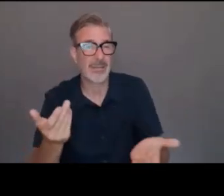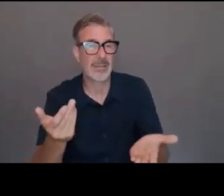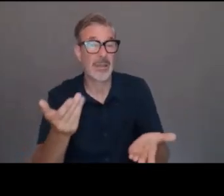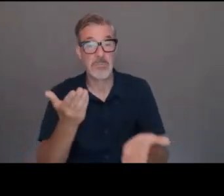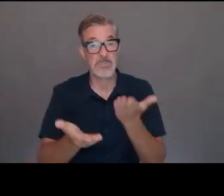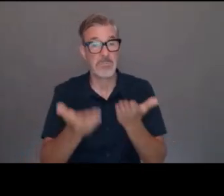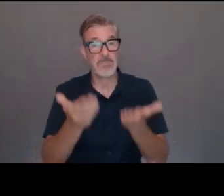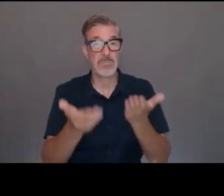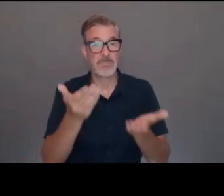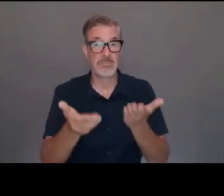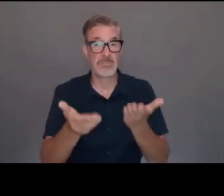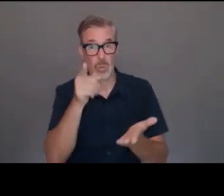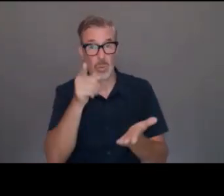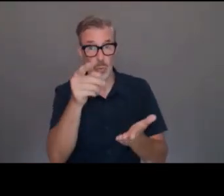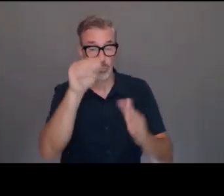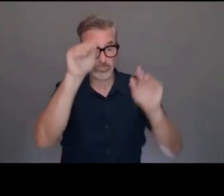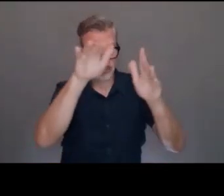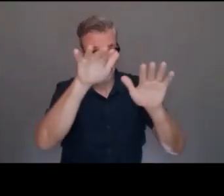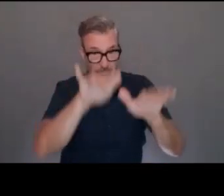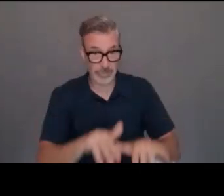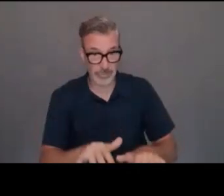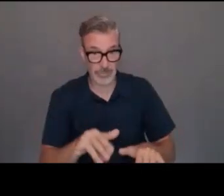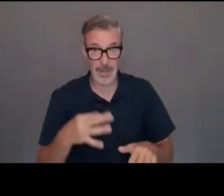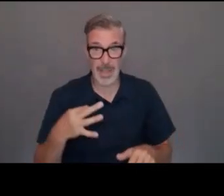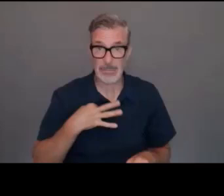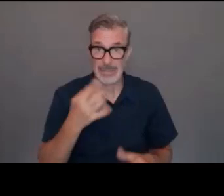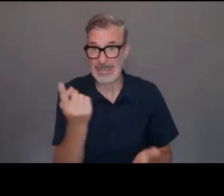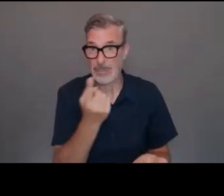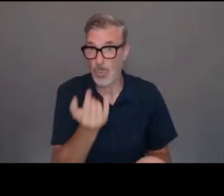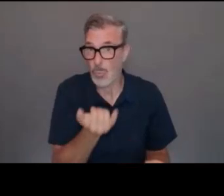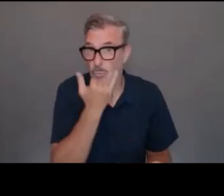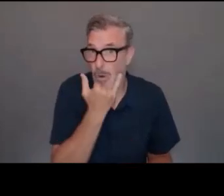wrong and more a question of an application benefiting from a little bit